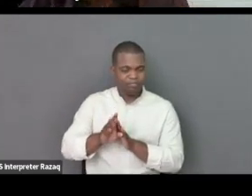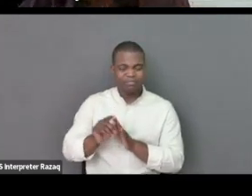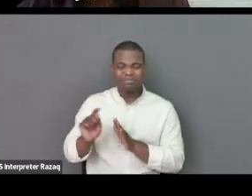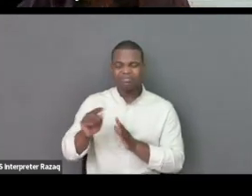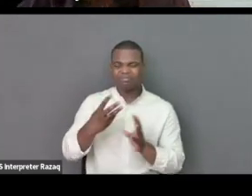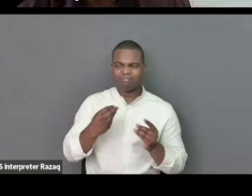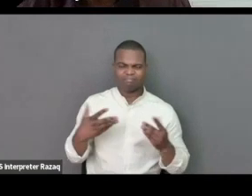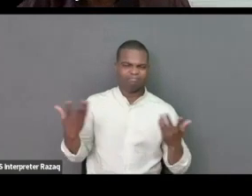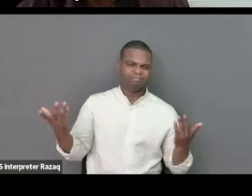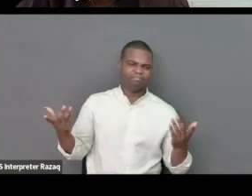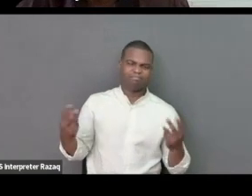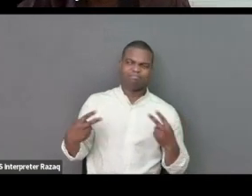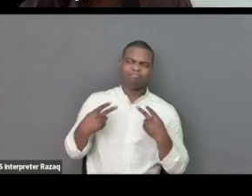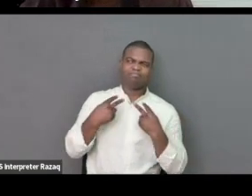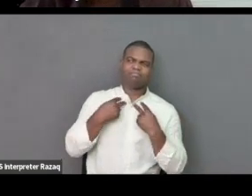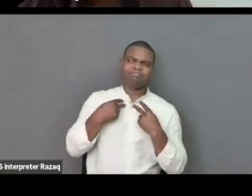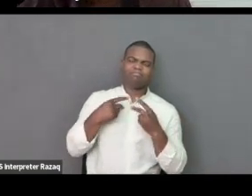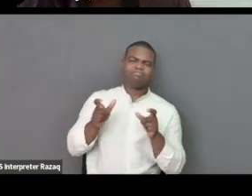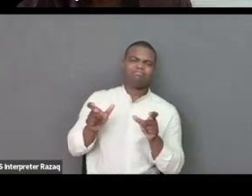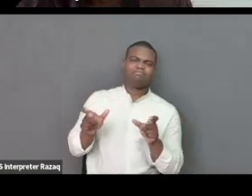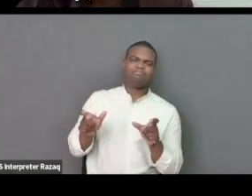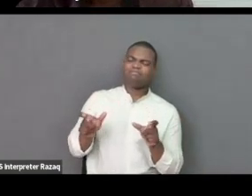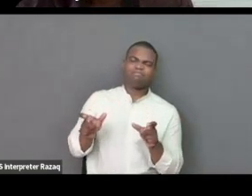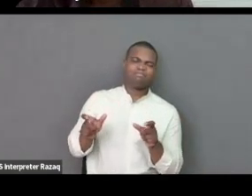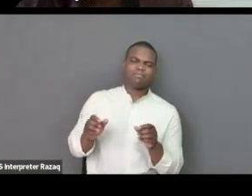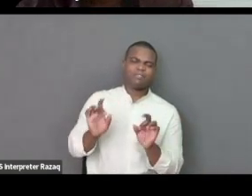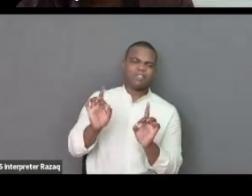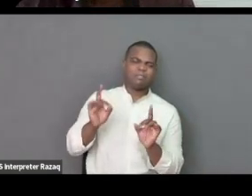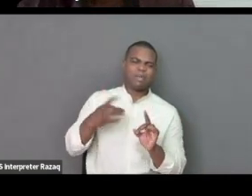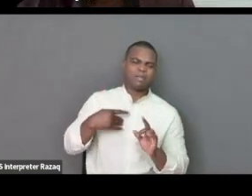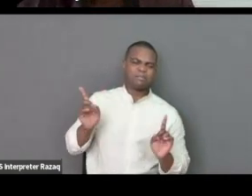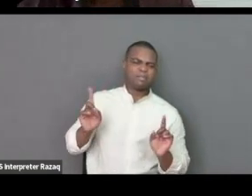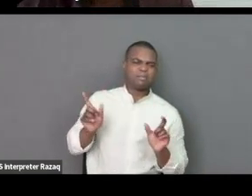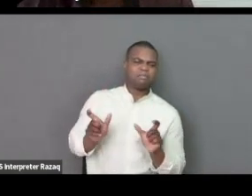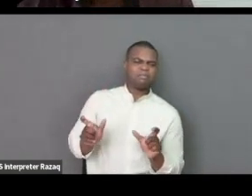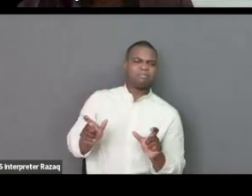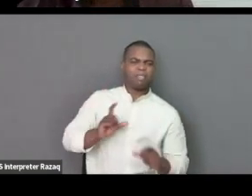might claim improvement at some point of the feedback mechanisms as well,